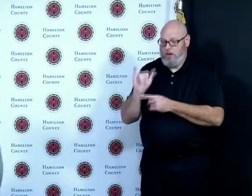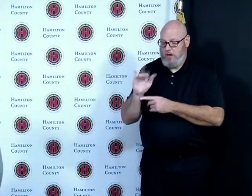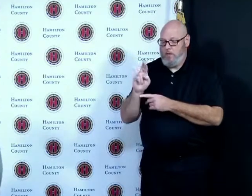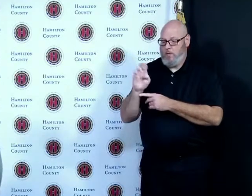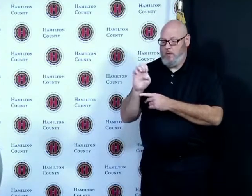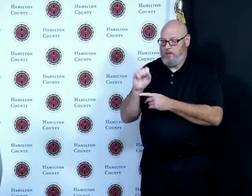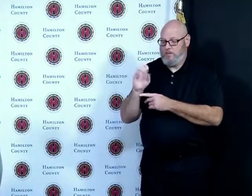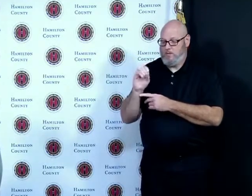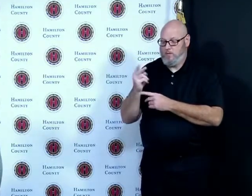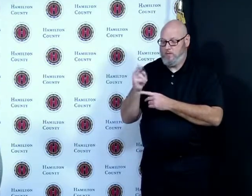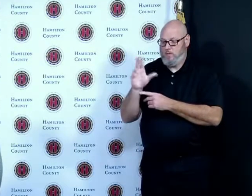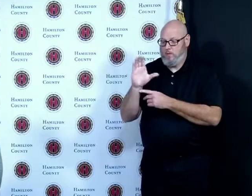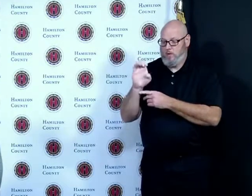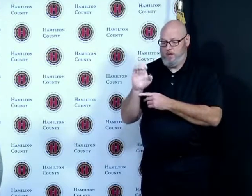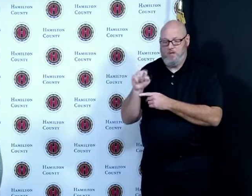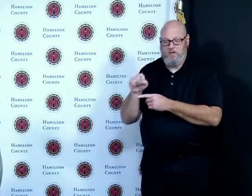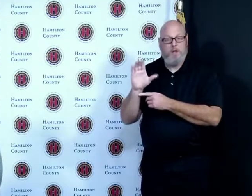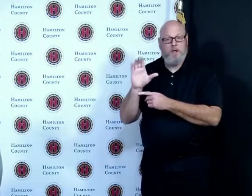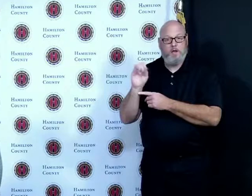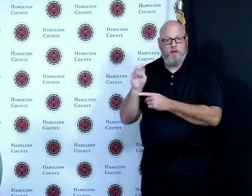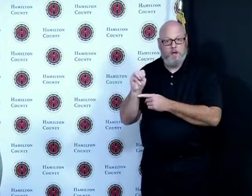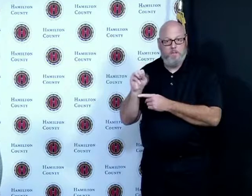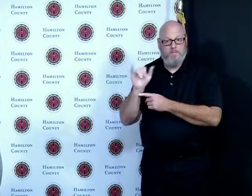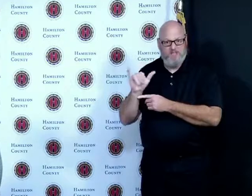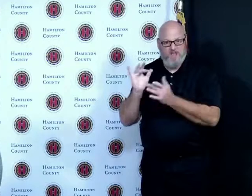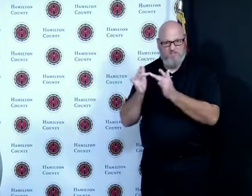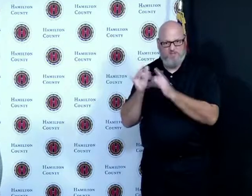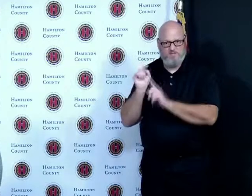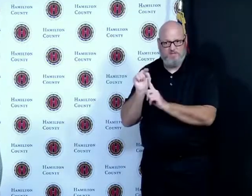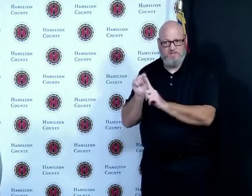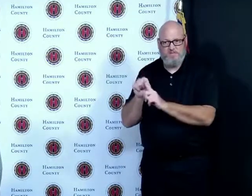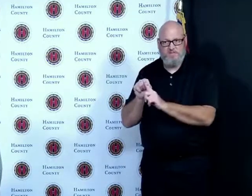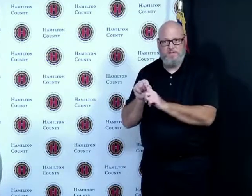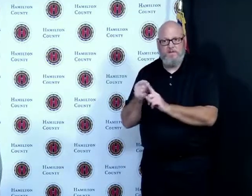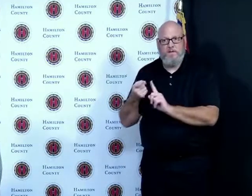we do know is that information is delivered to individuals differently and people receive